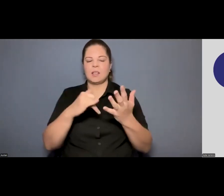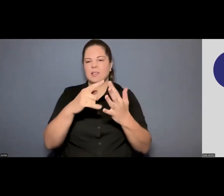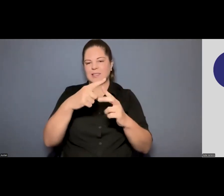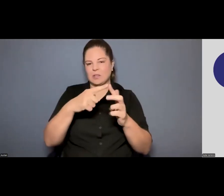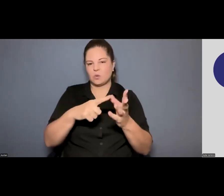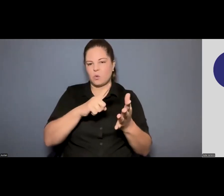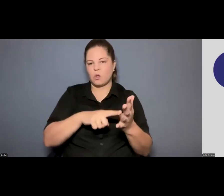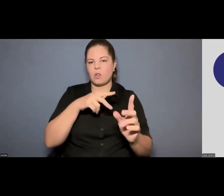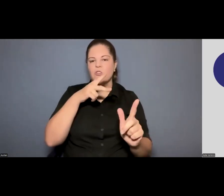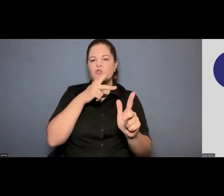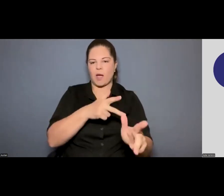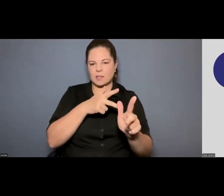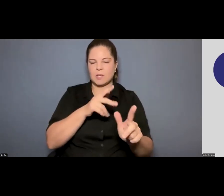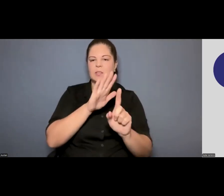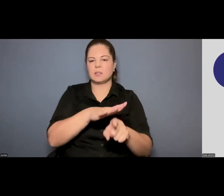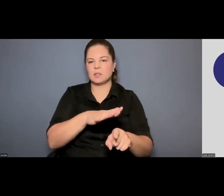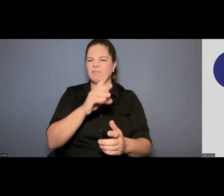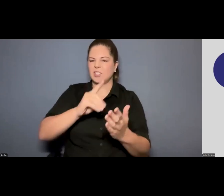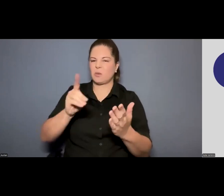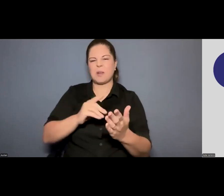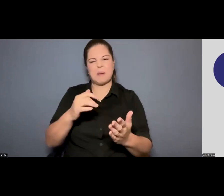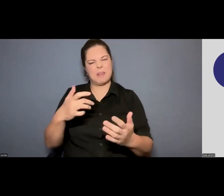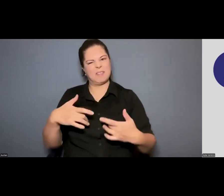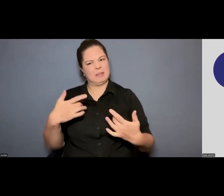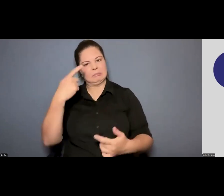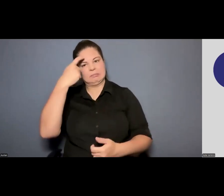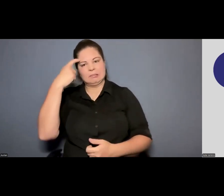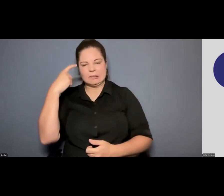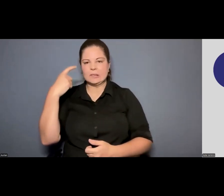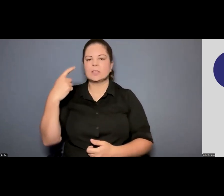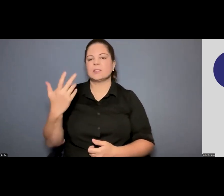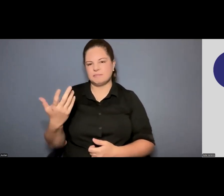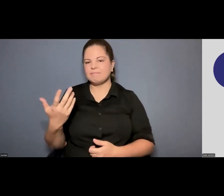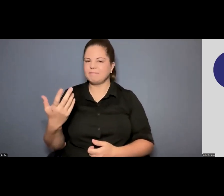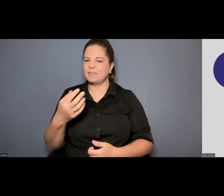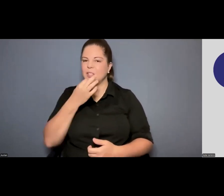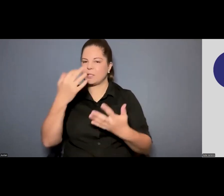and this may be distressing for some people. Creative Workplaces is working with Support